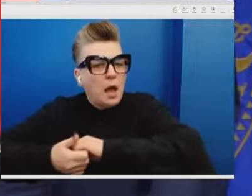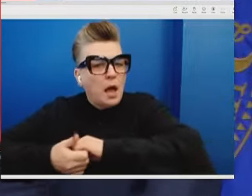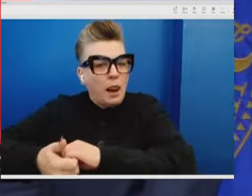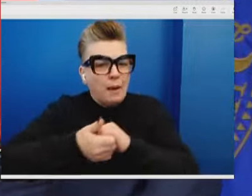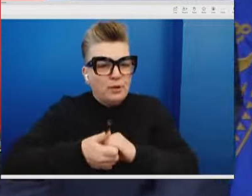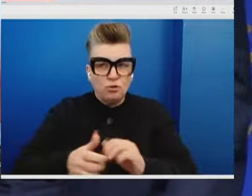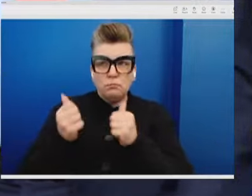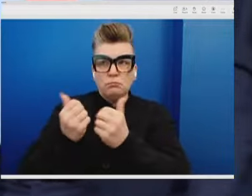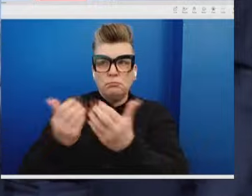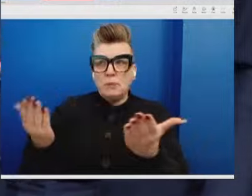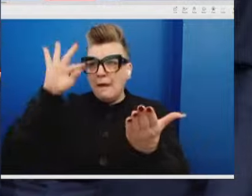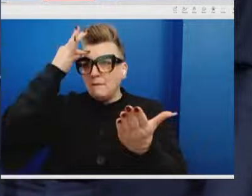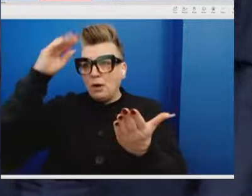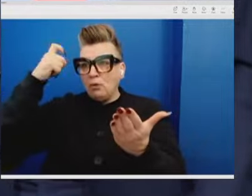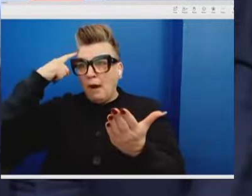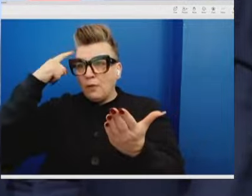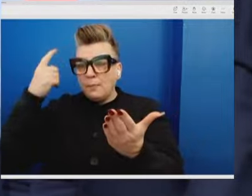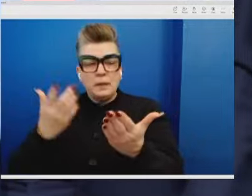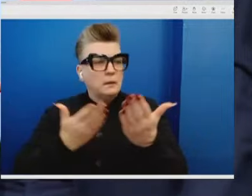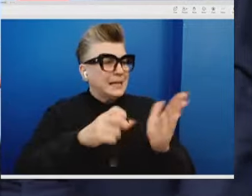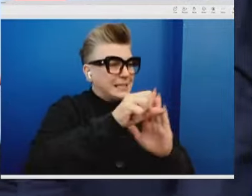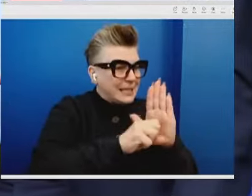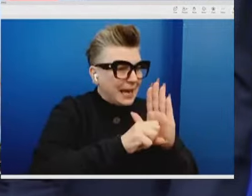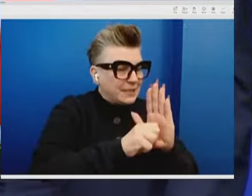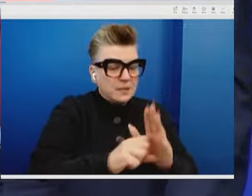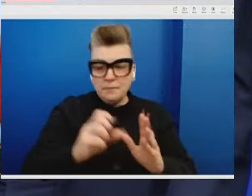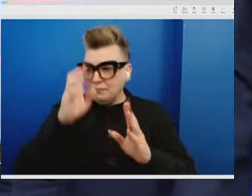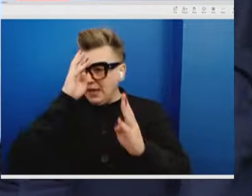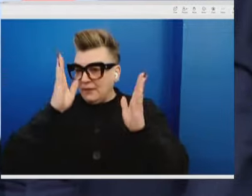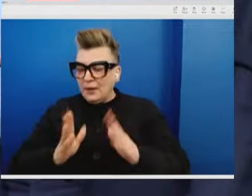innovators. And most importantly, we need a better beneficiary experience. Every state